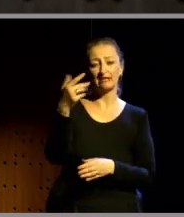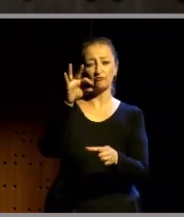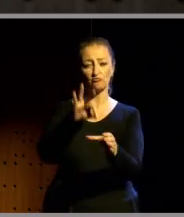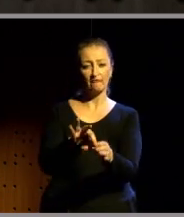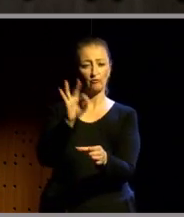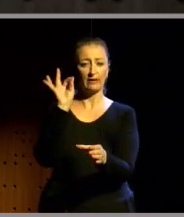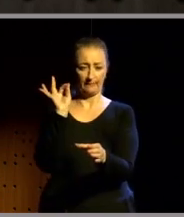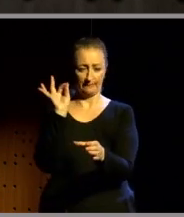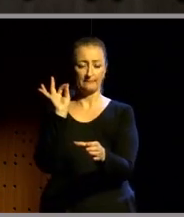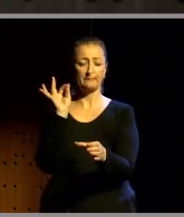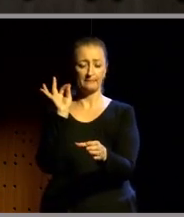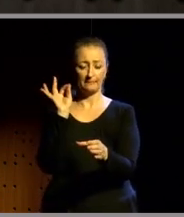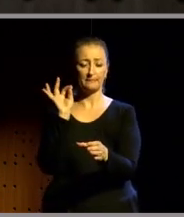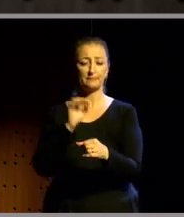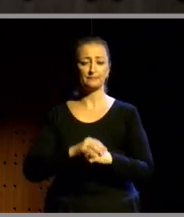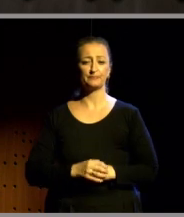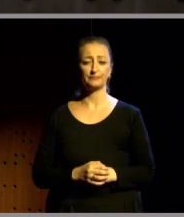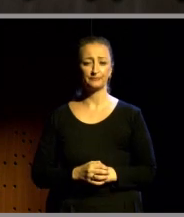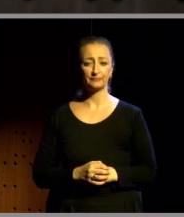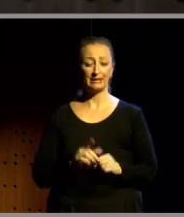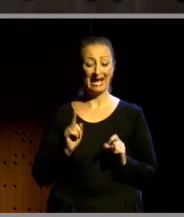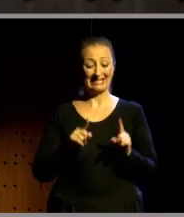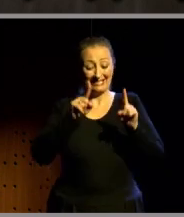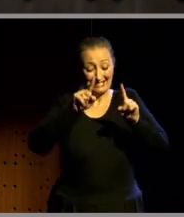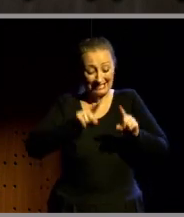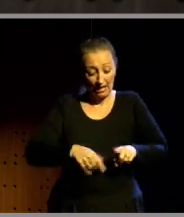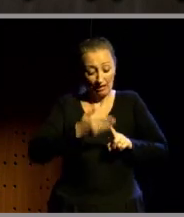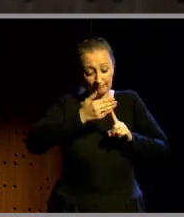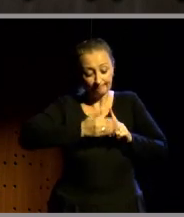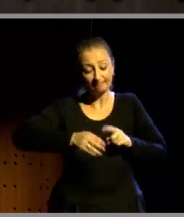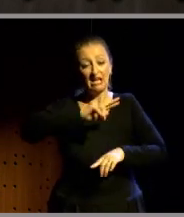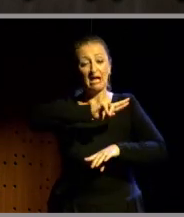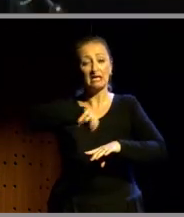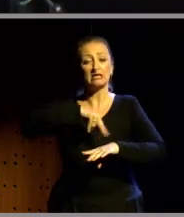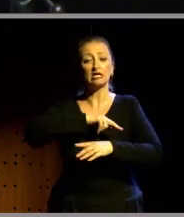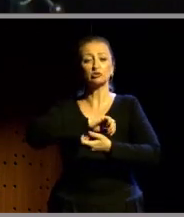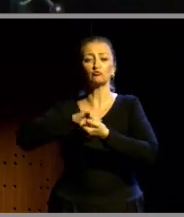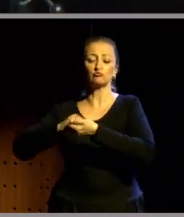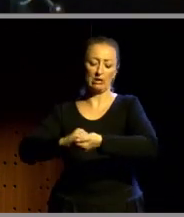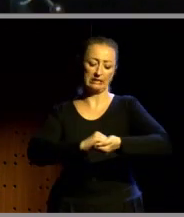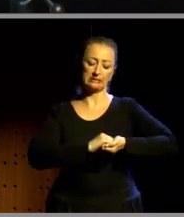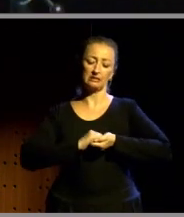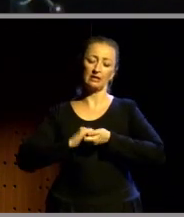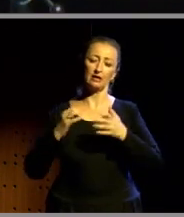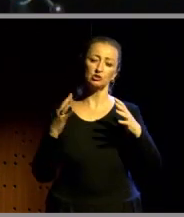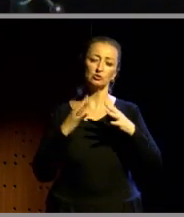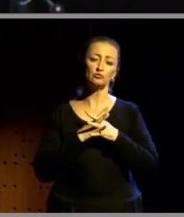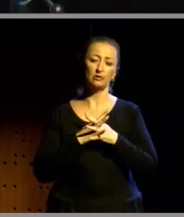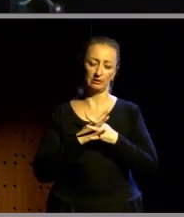and marks the start of National Reconciliation Week. And it is an opportunity for